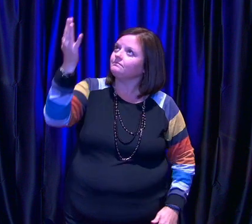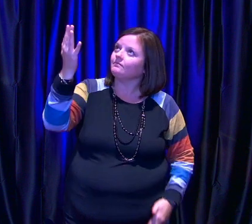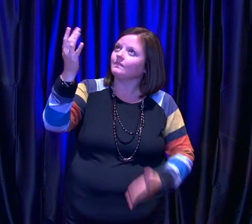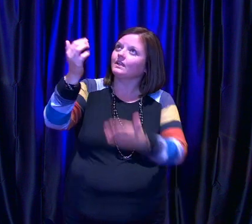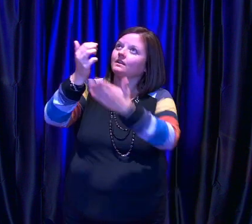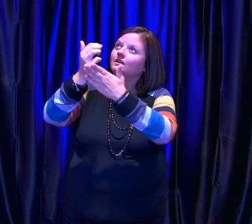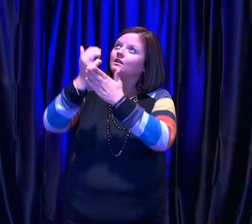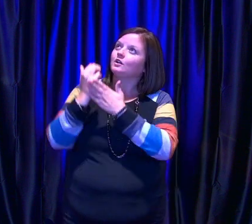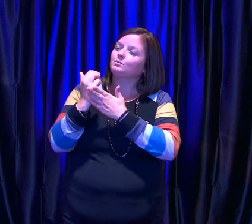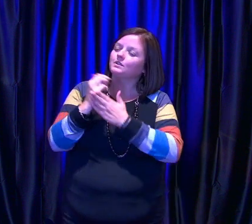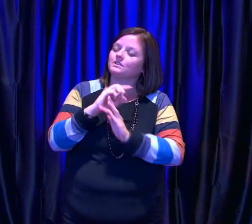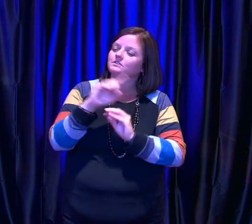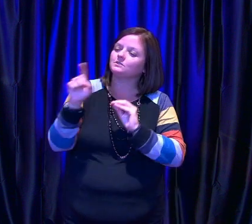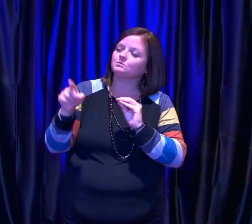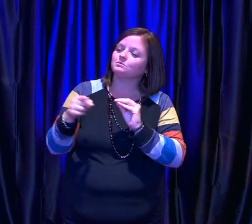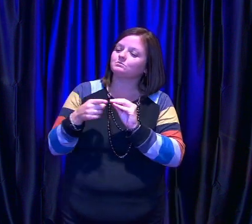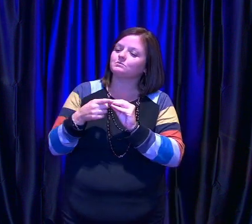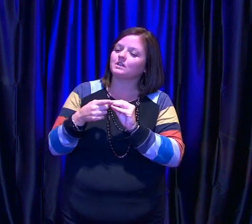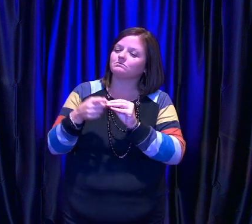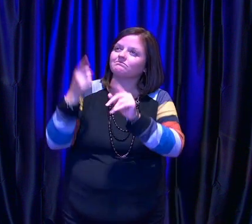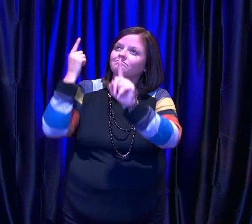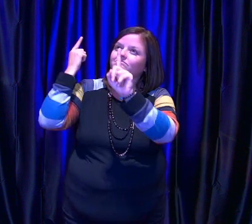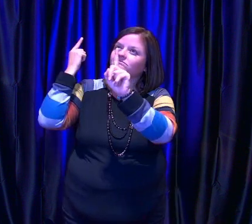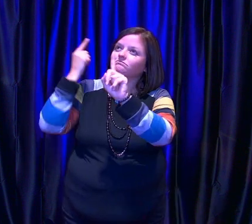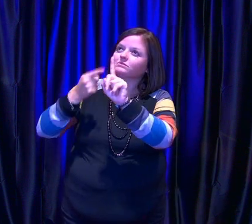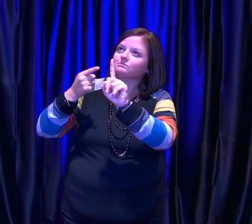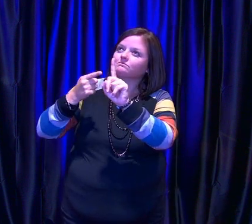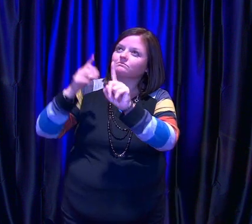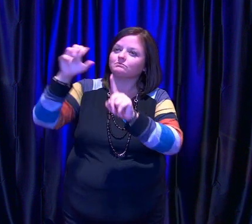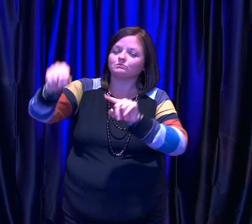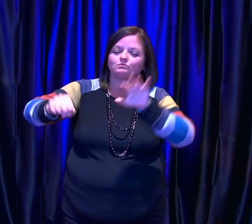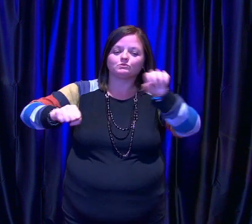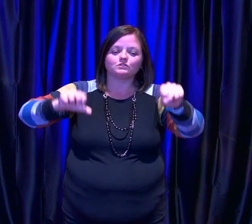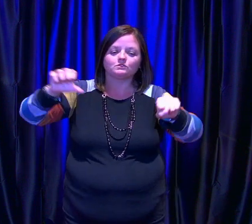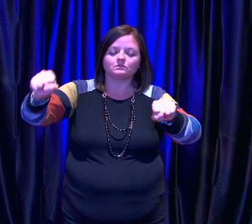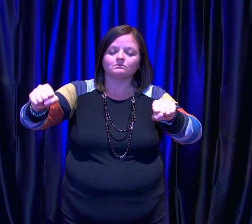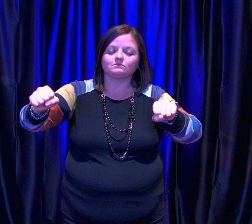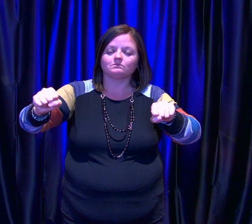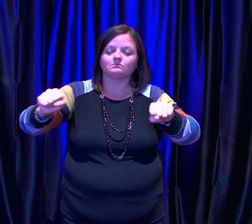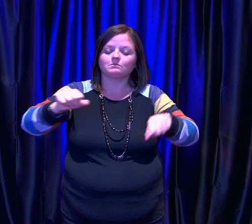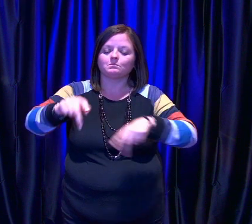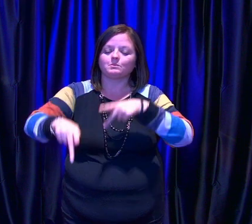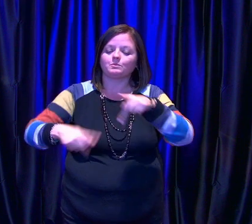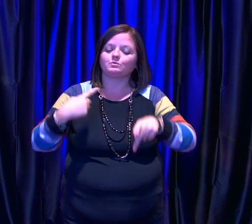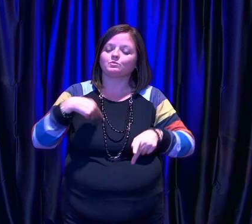be about the mission of reaching people we pray